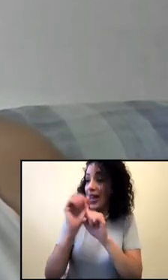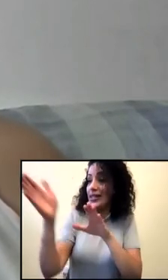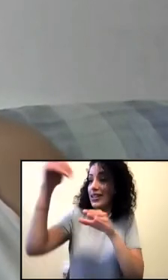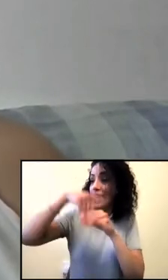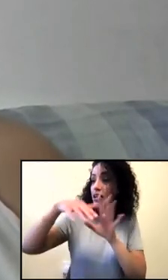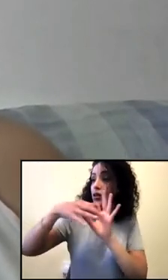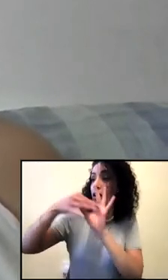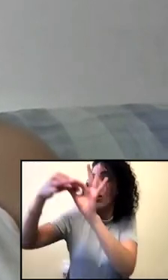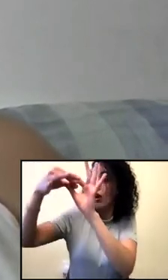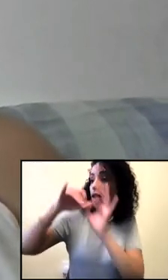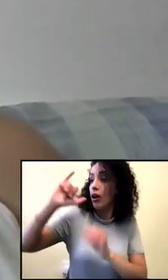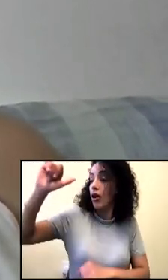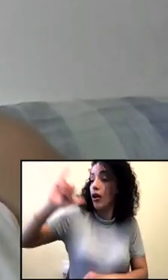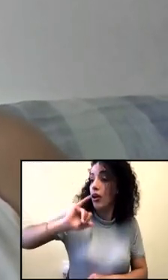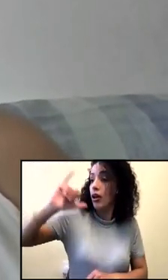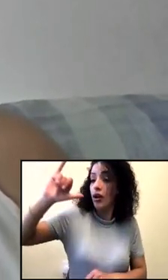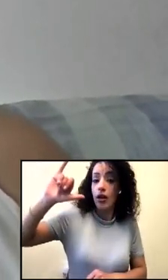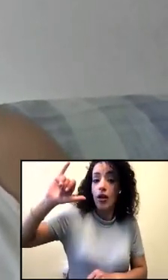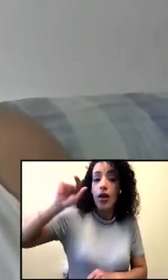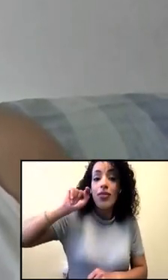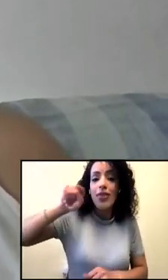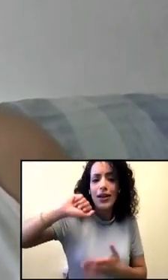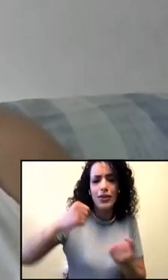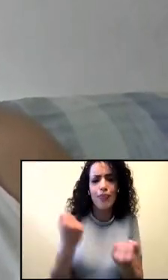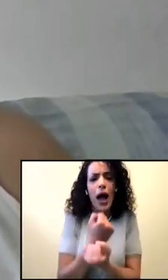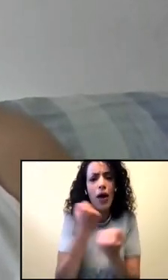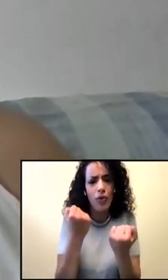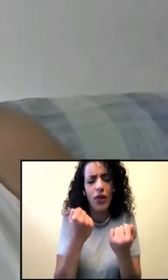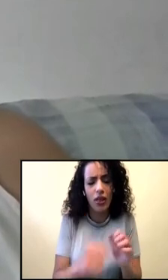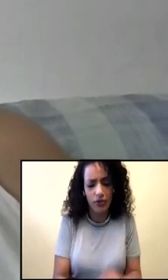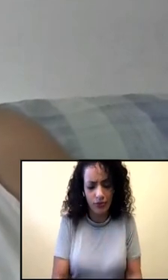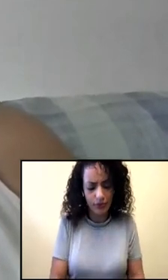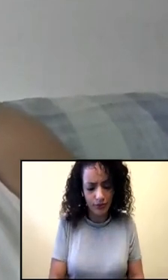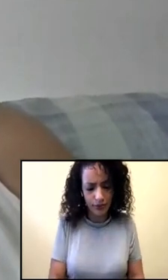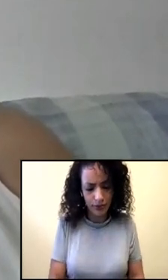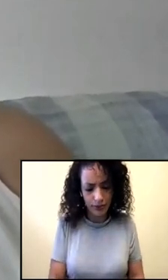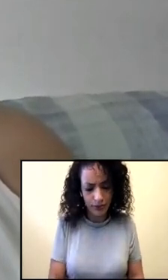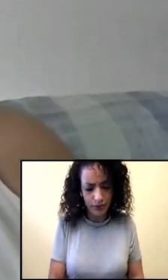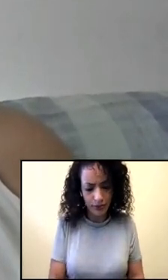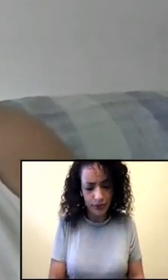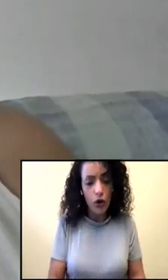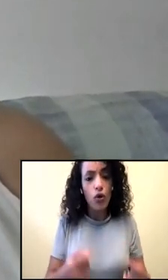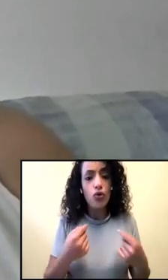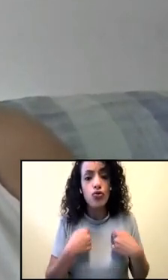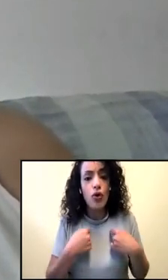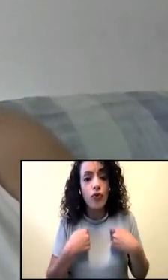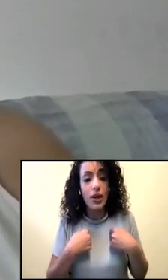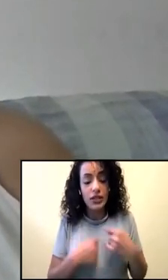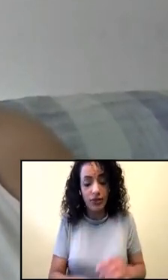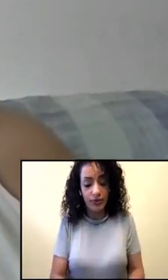and that is a powerful thing. So I think from ourselves and the people close to us.